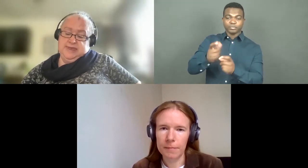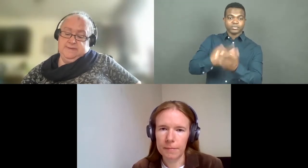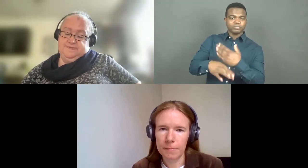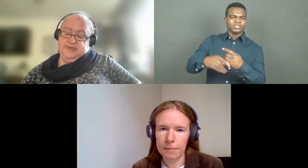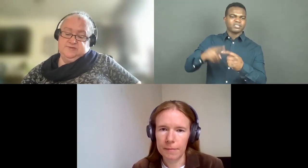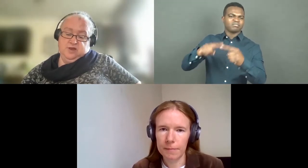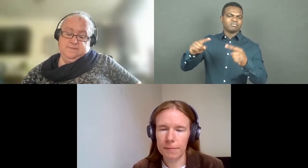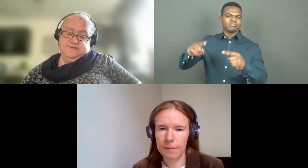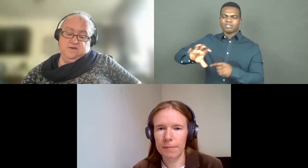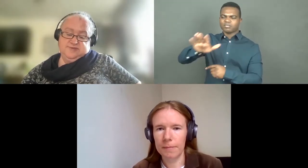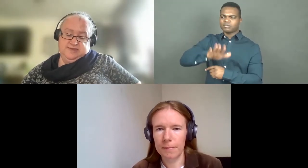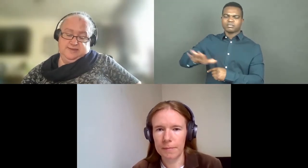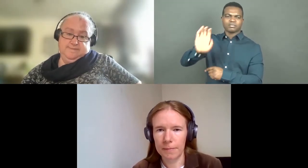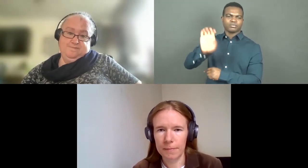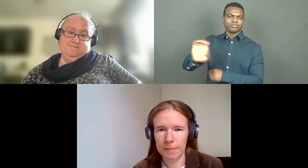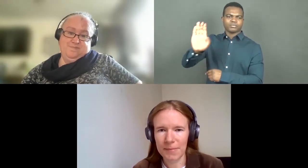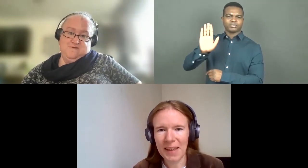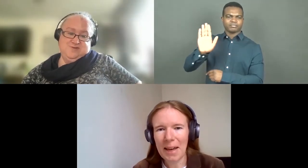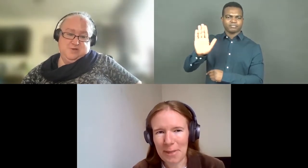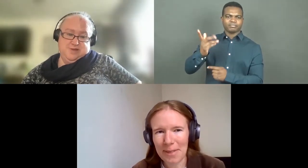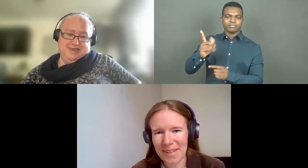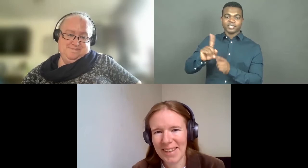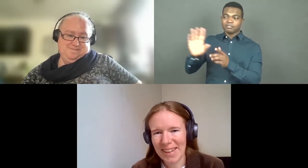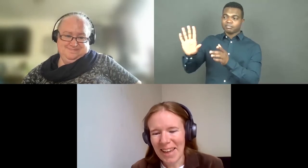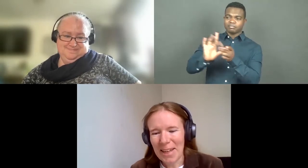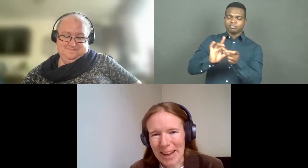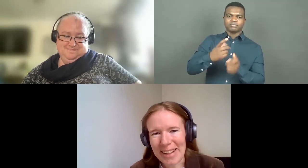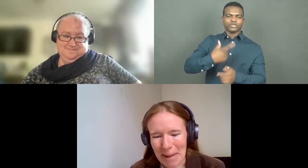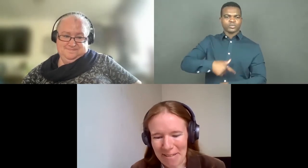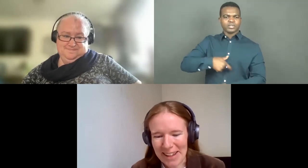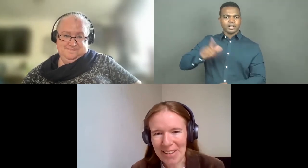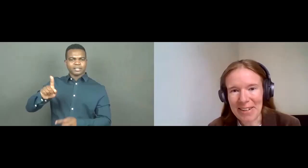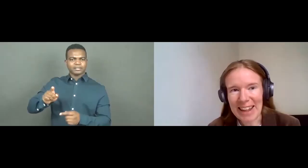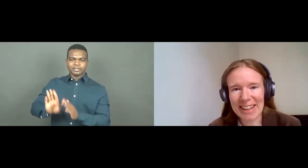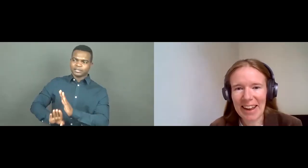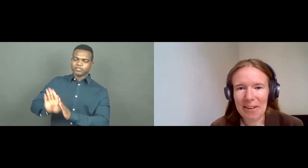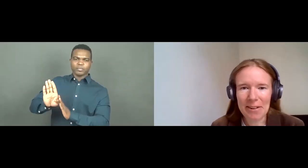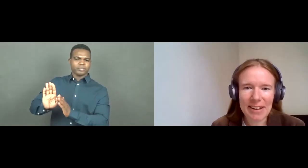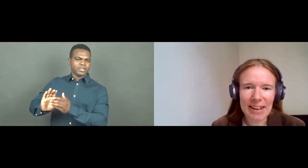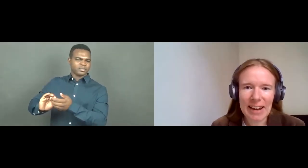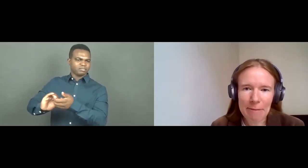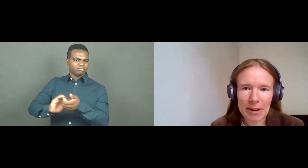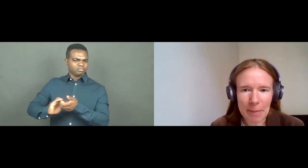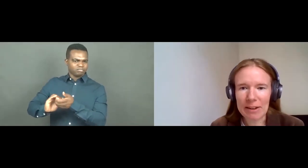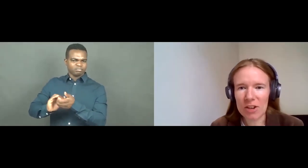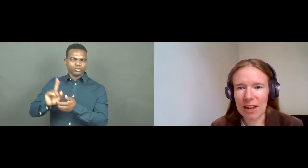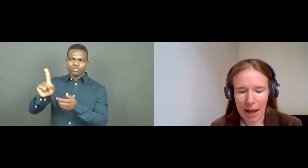gaps in terms of data? Over to you, Polly. Polly Meeks: Thank you, Mary. I looked at 11 major